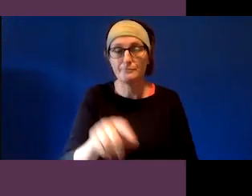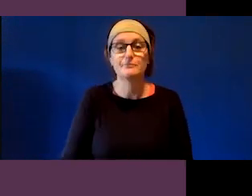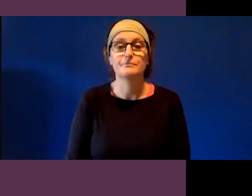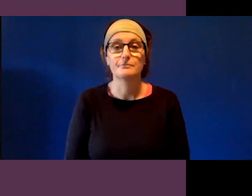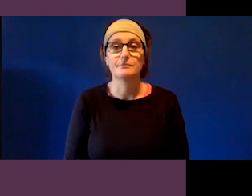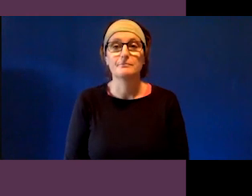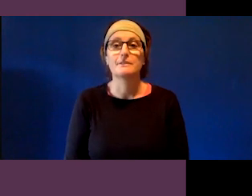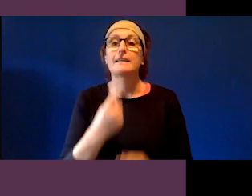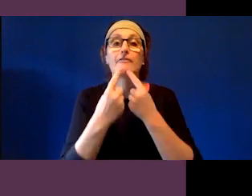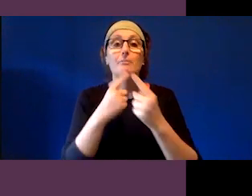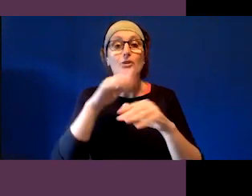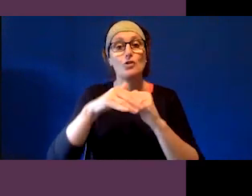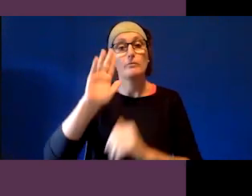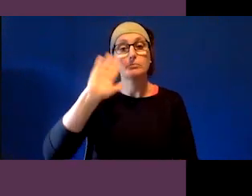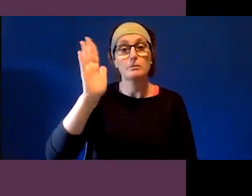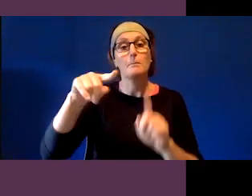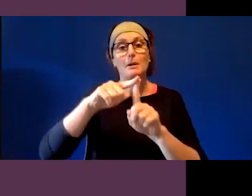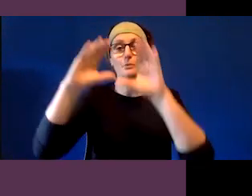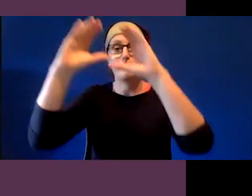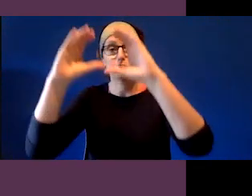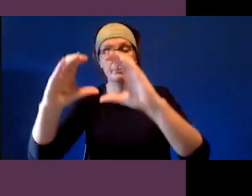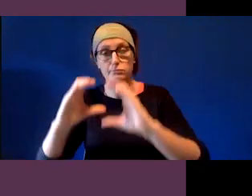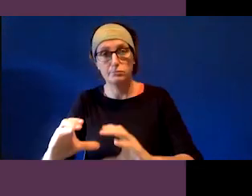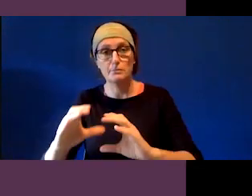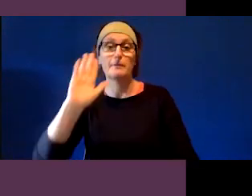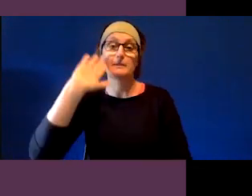or guest speakers and Auslan interpreters. I, the host, am a fair